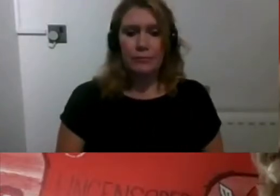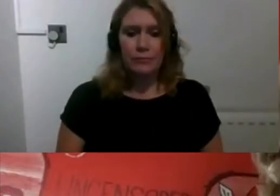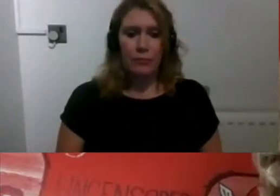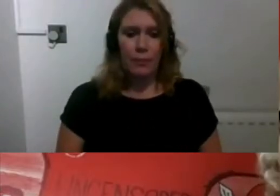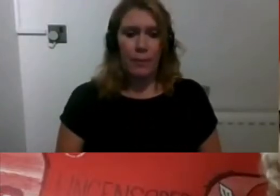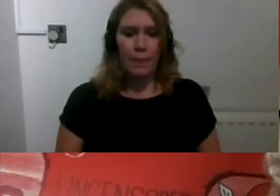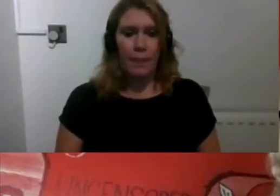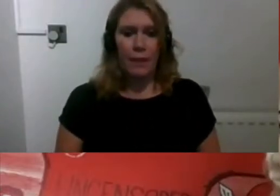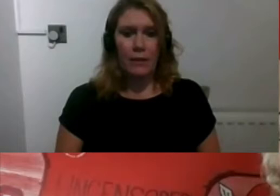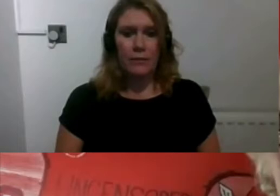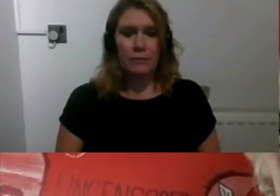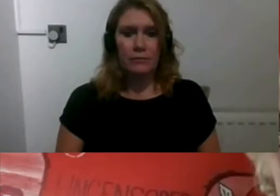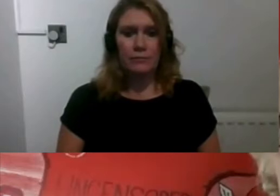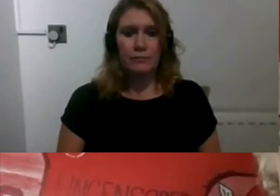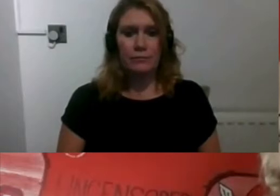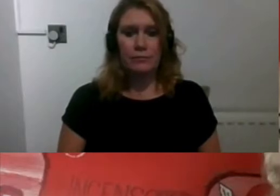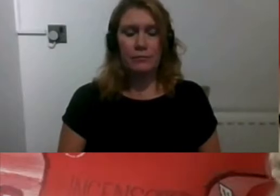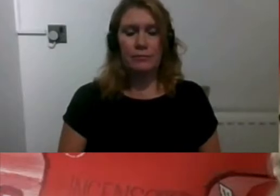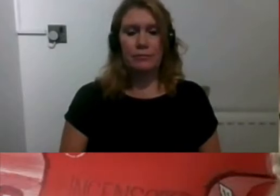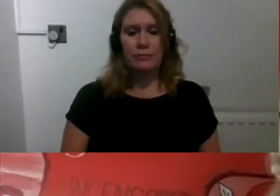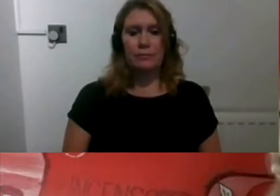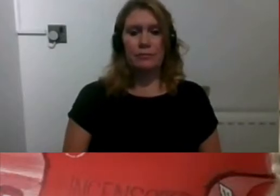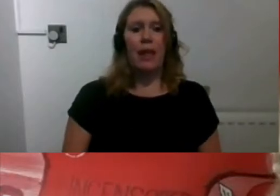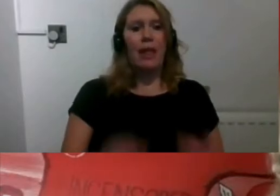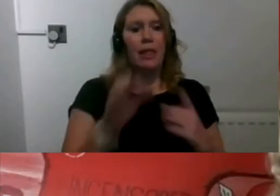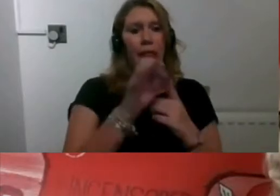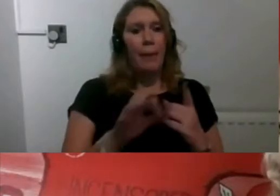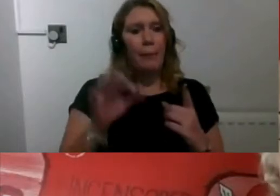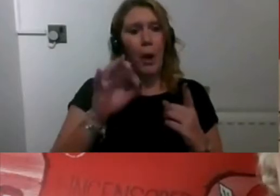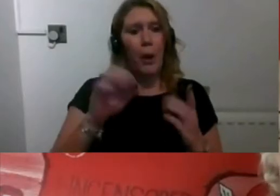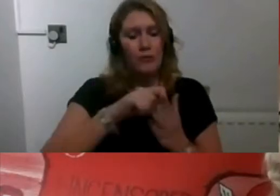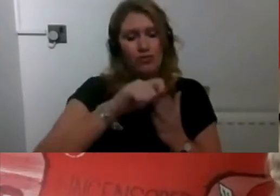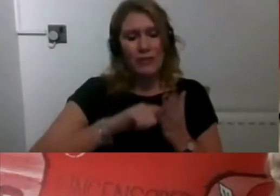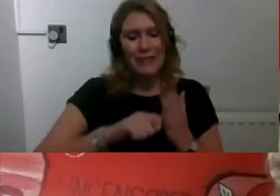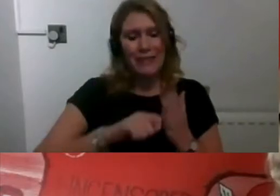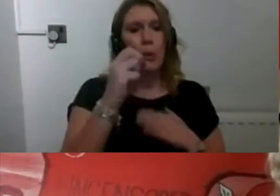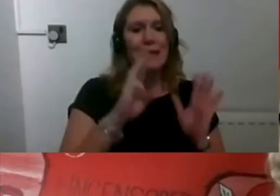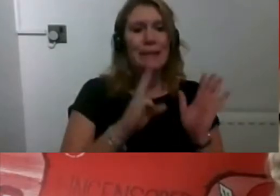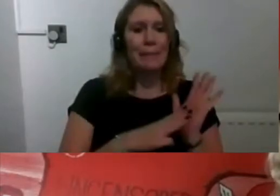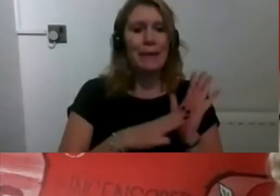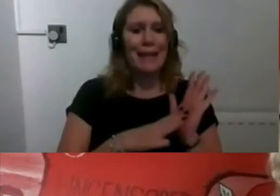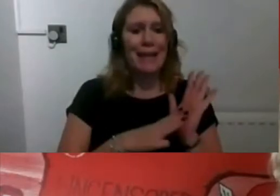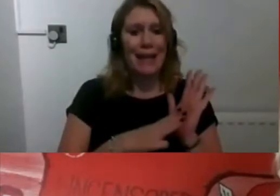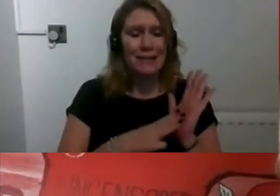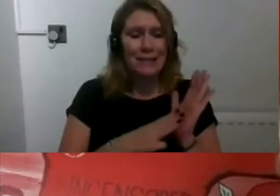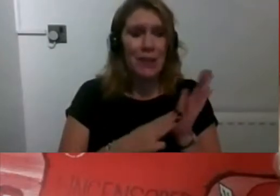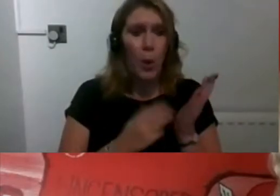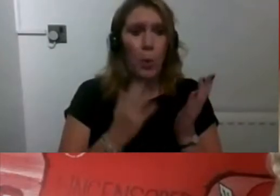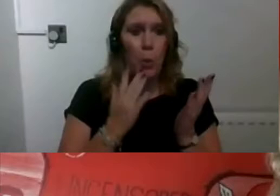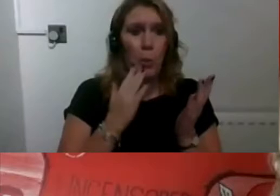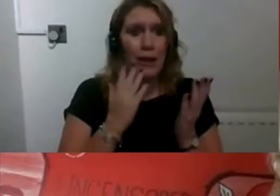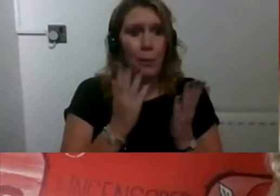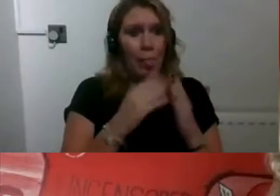have in front of me are basically they are poems written in 20 minutes during the